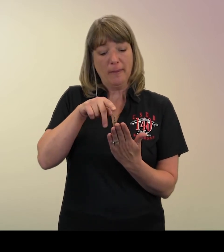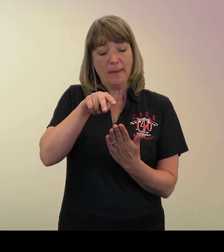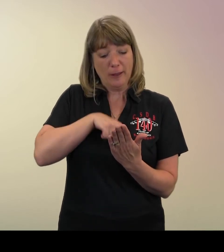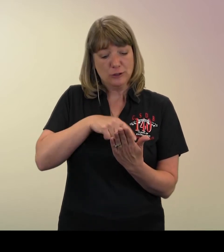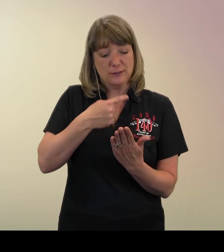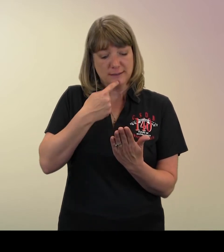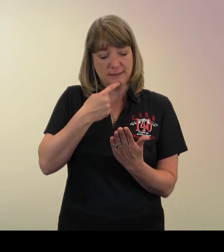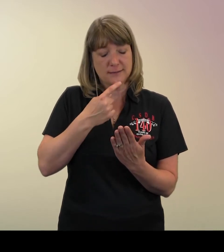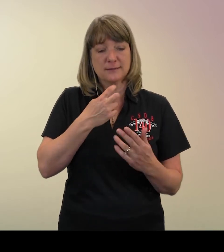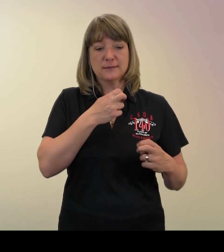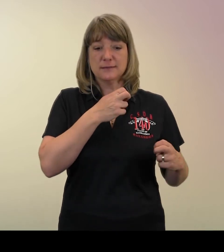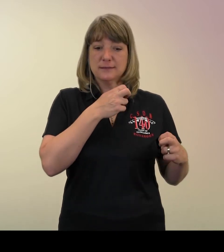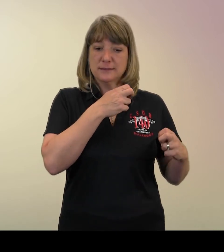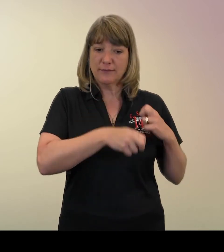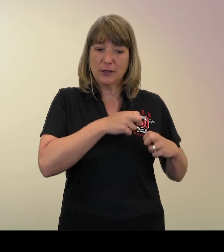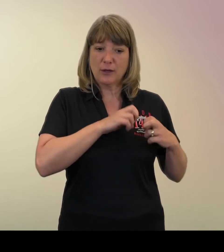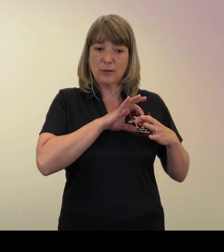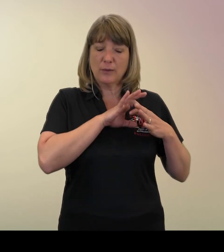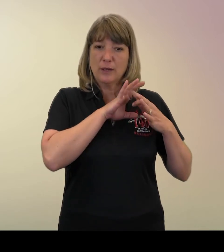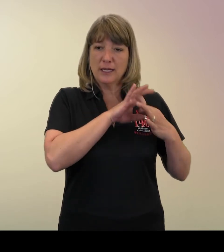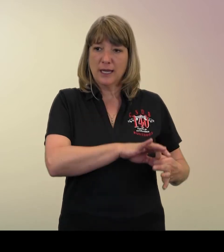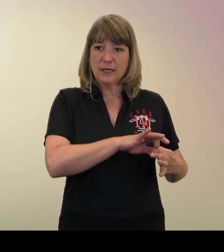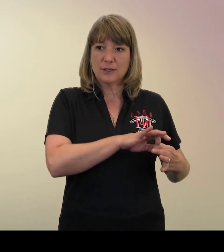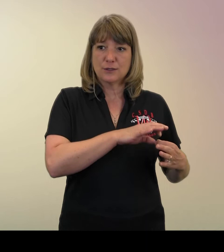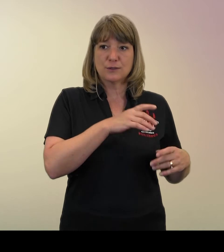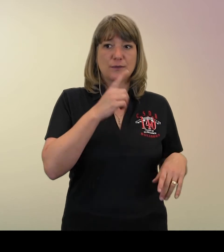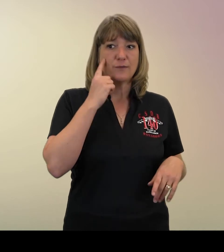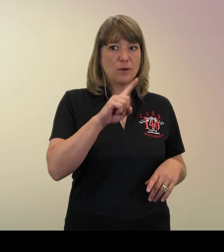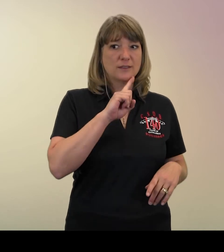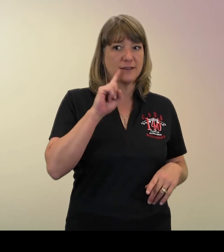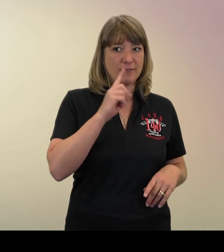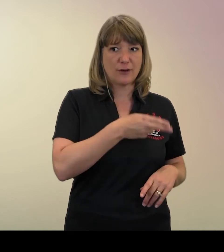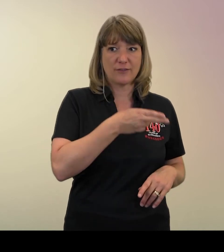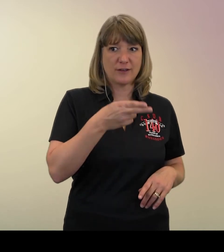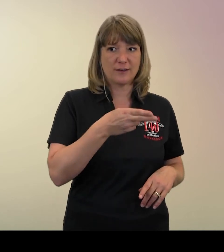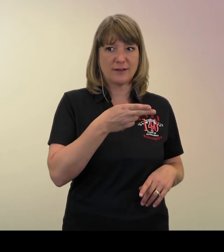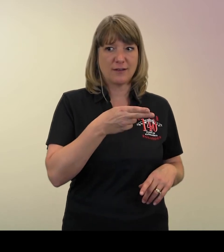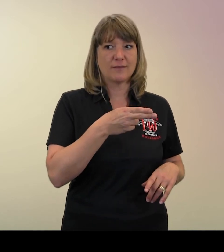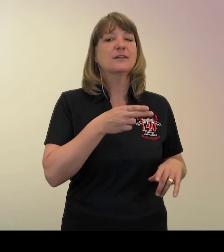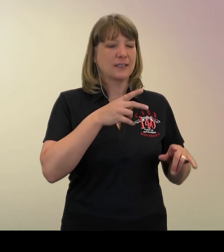that literature does suggest, is that there are difficulties that might be more commonly seen among children,